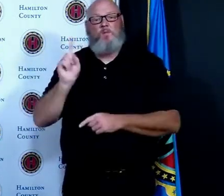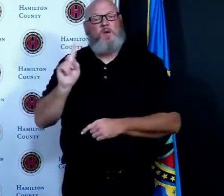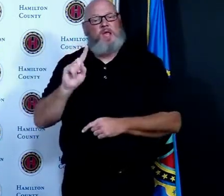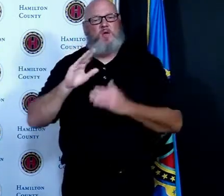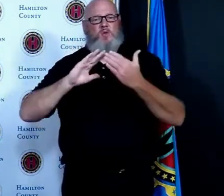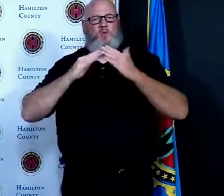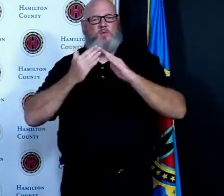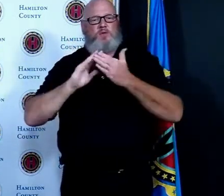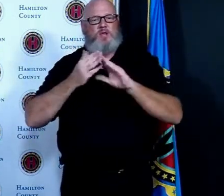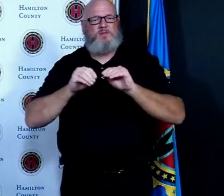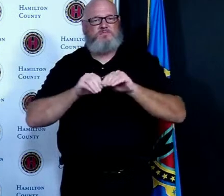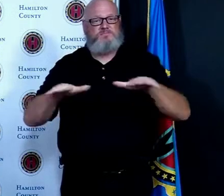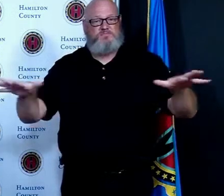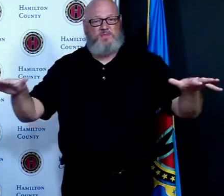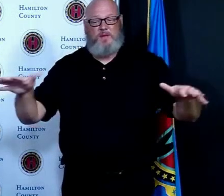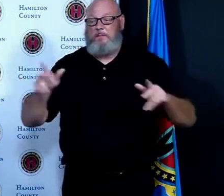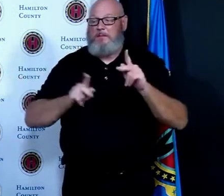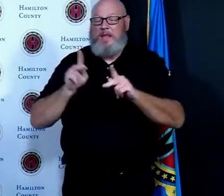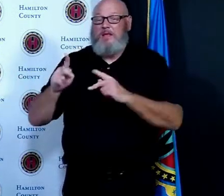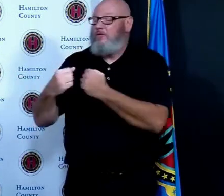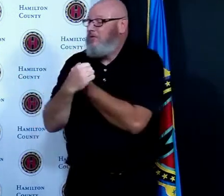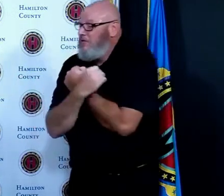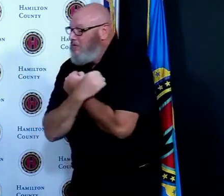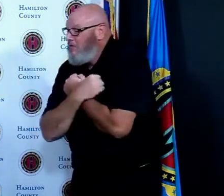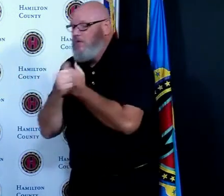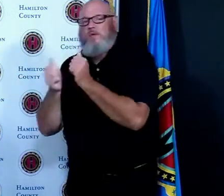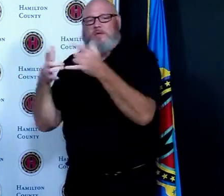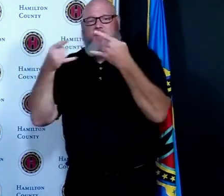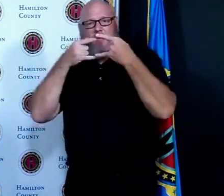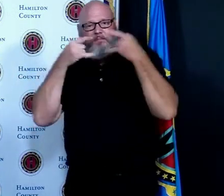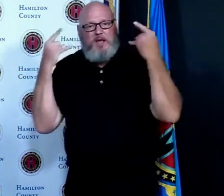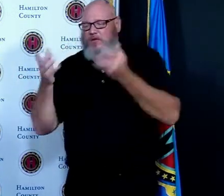we know will make a difference in terms of slowing this virus in this community